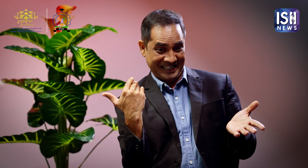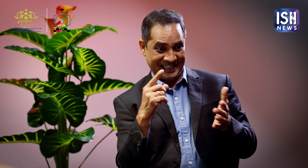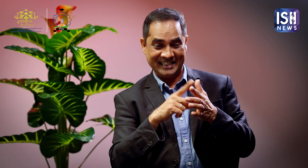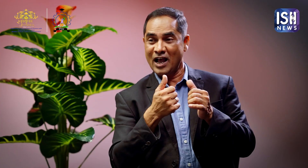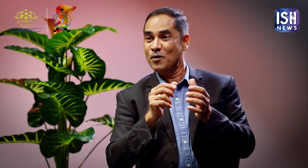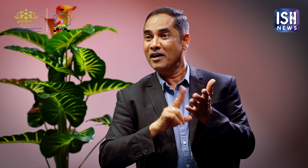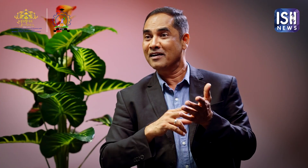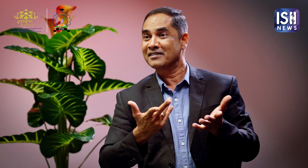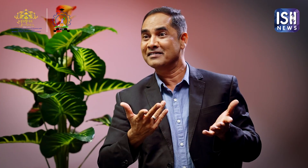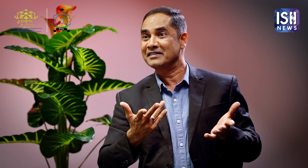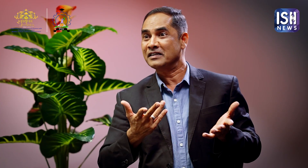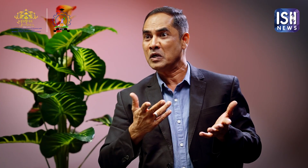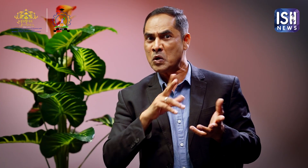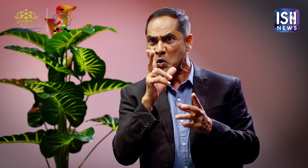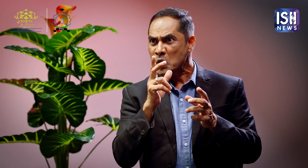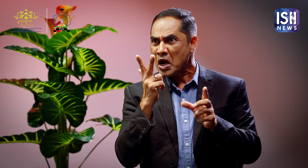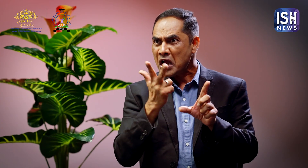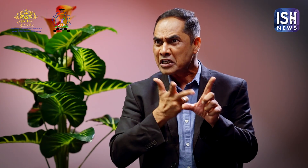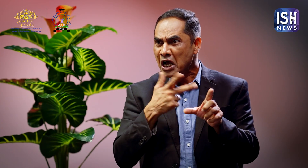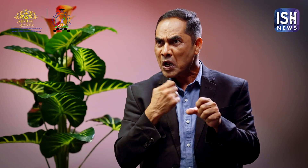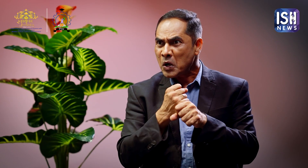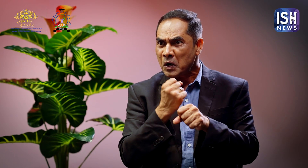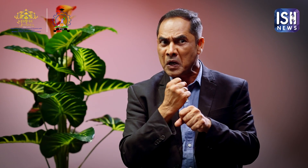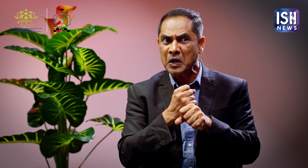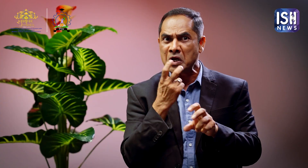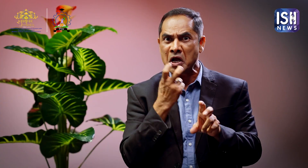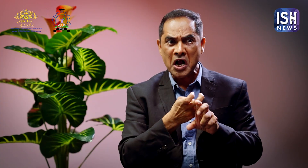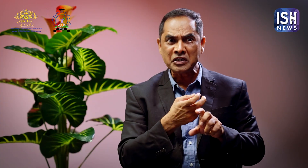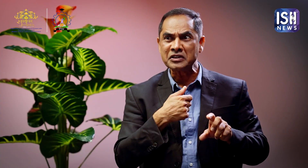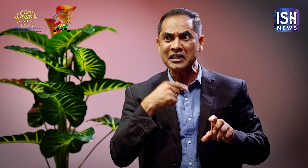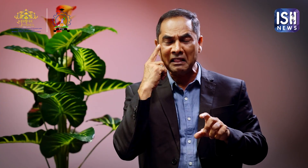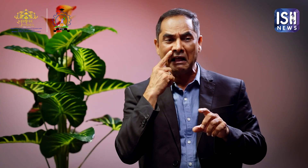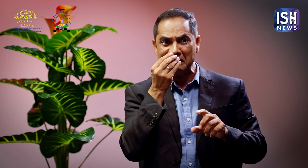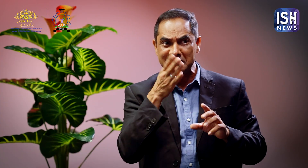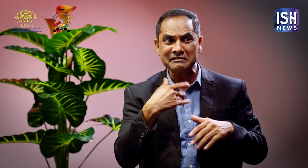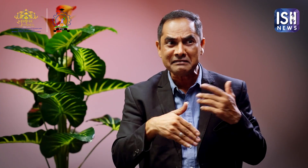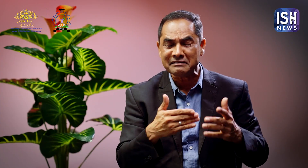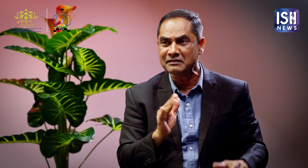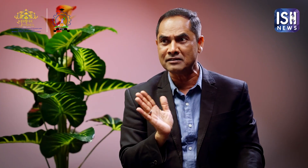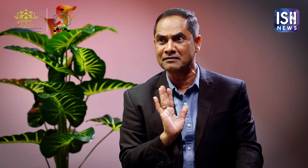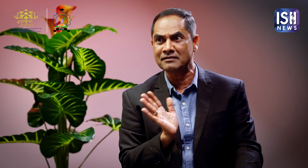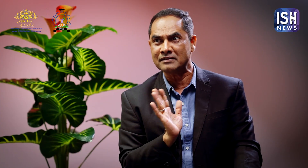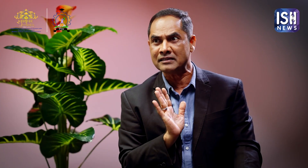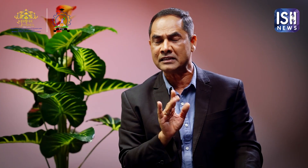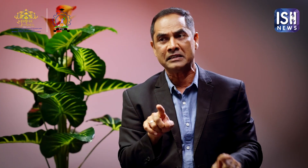That was in January. For the past 8 years, I worked very hard. I initially thought earning a PhD would be easy, but I soon realized it wasn't.